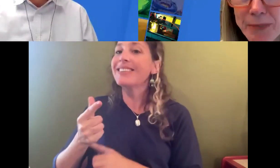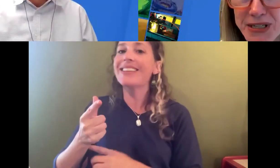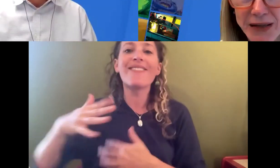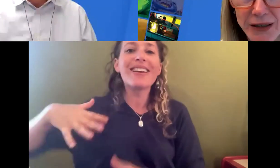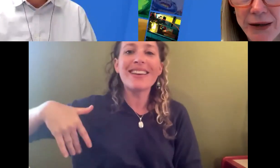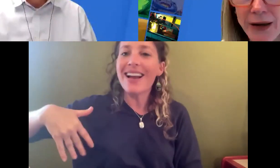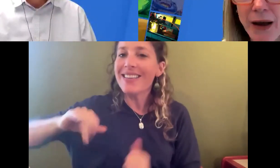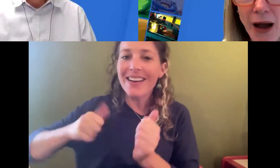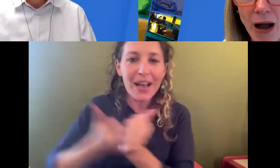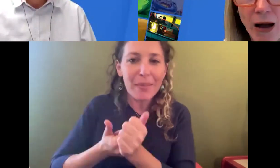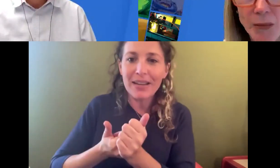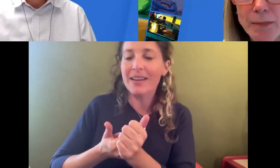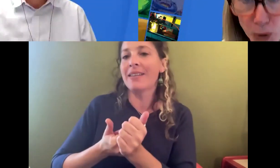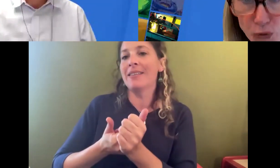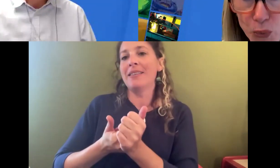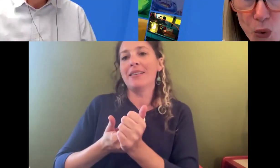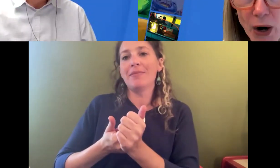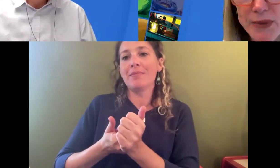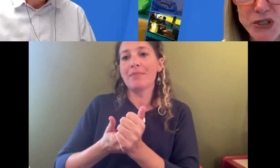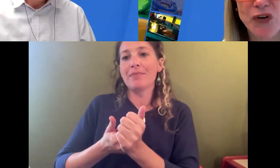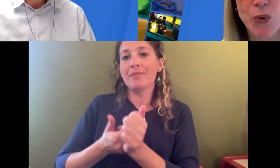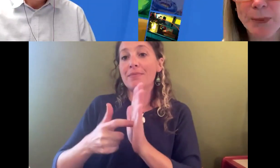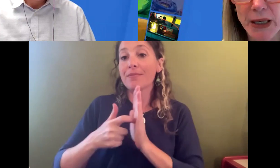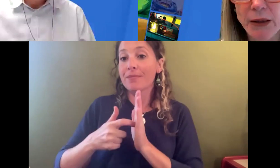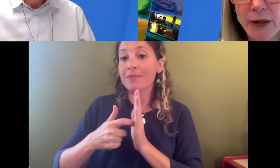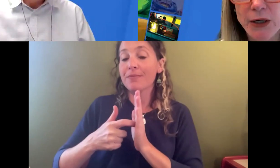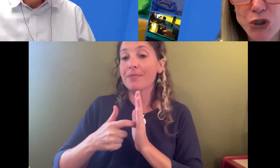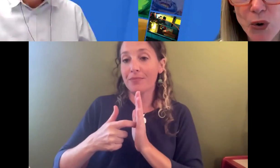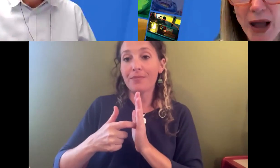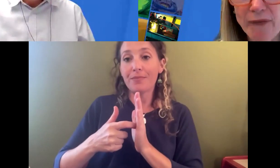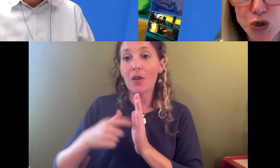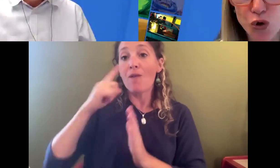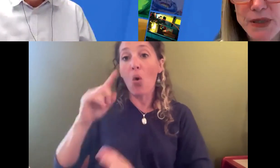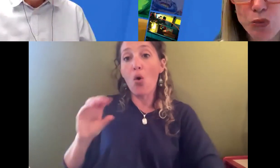updated per the requirements of OMB to have the terms and